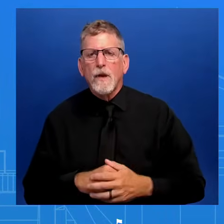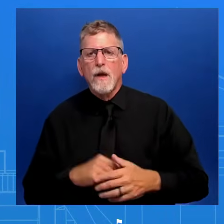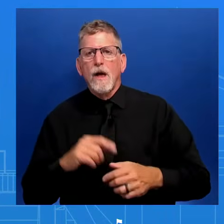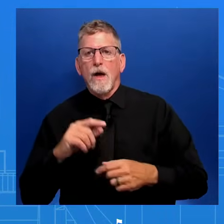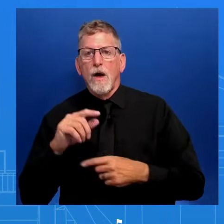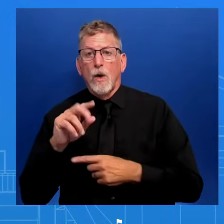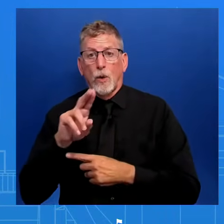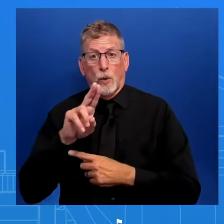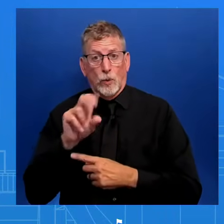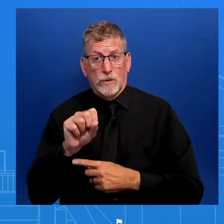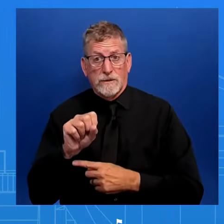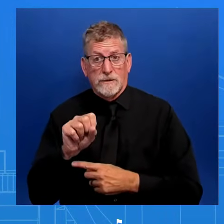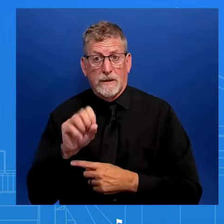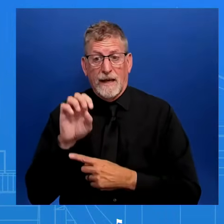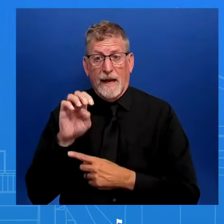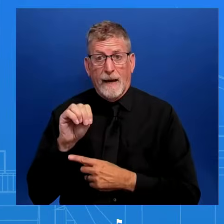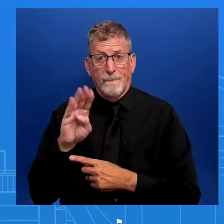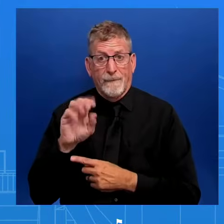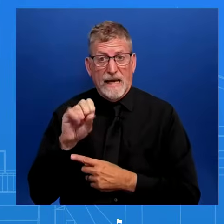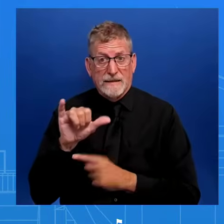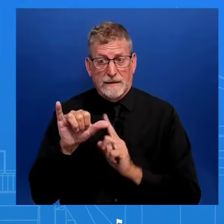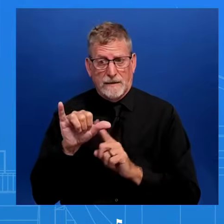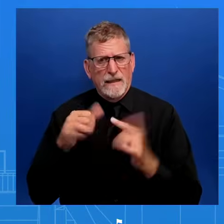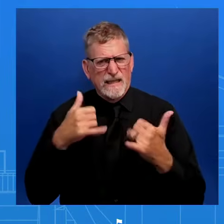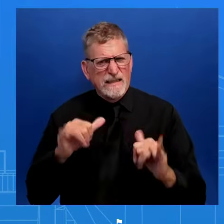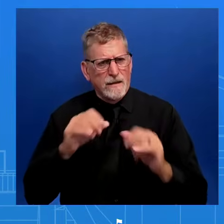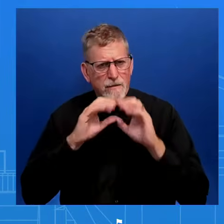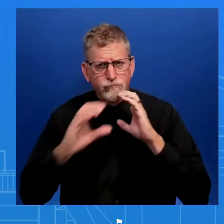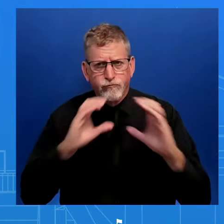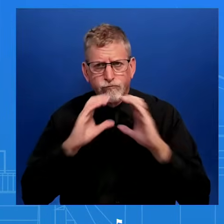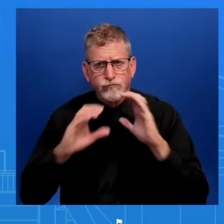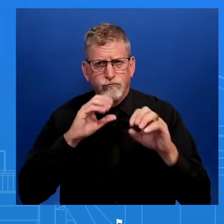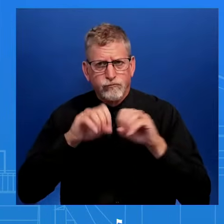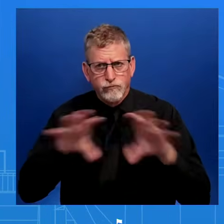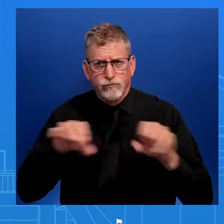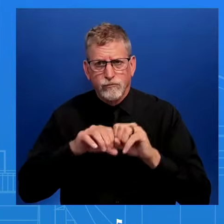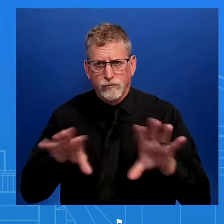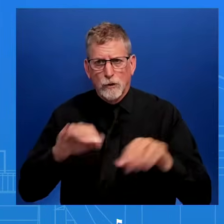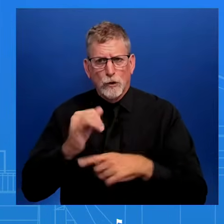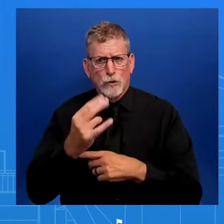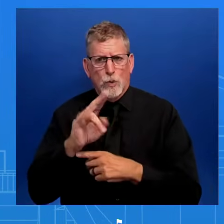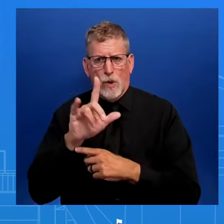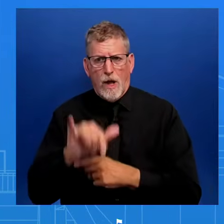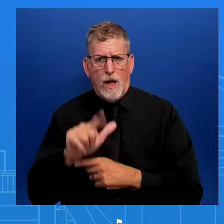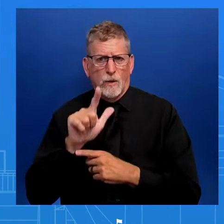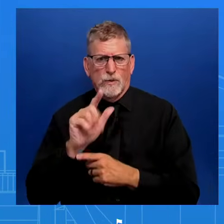existential threat that we face and the window is closing. Since then, there's been no meaningful legislation